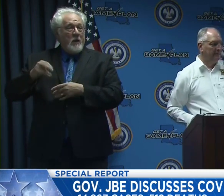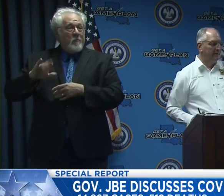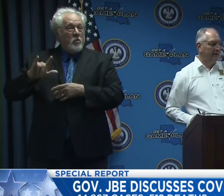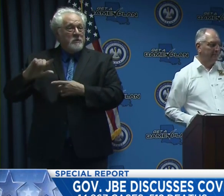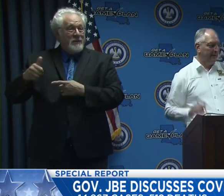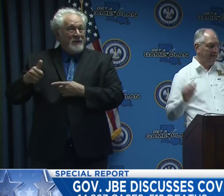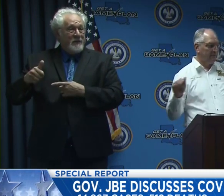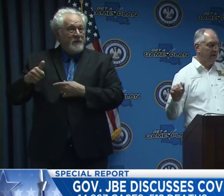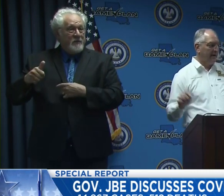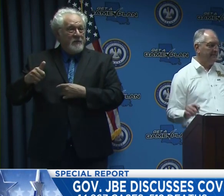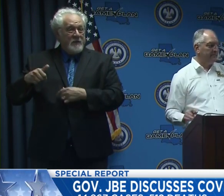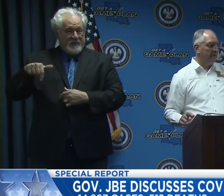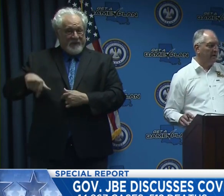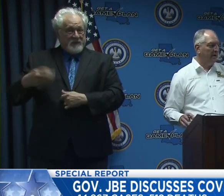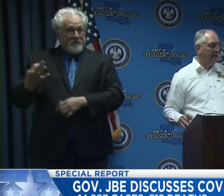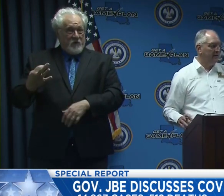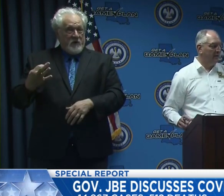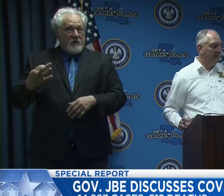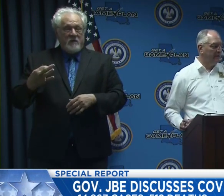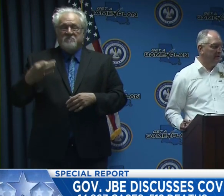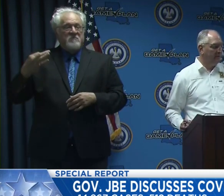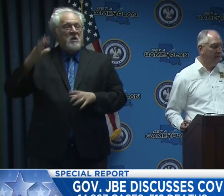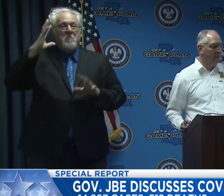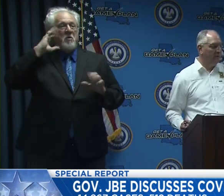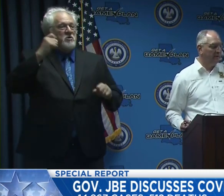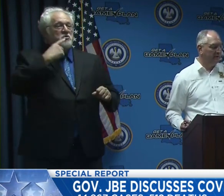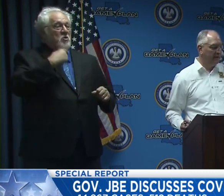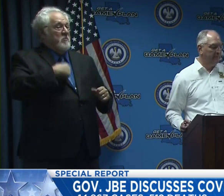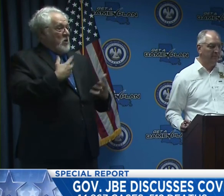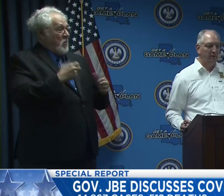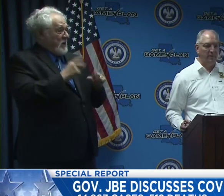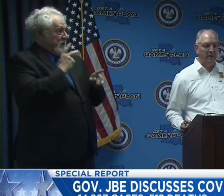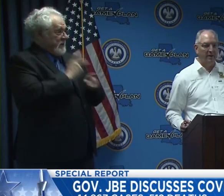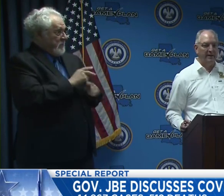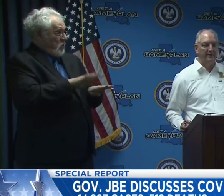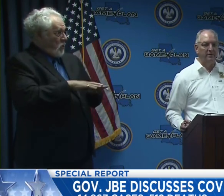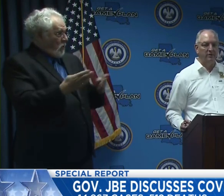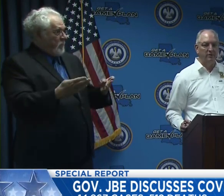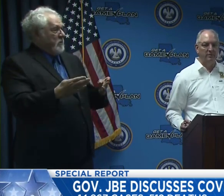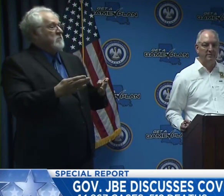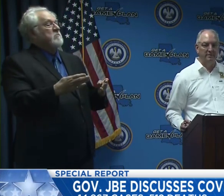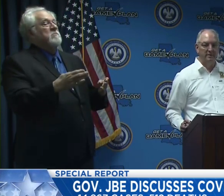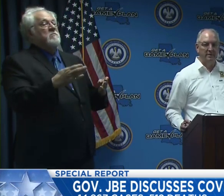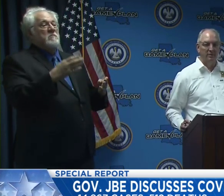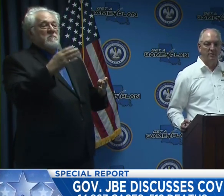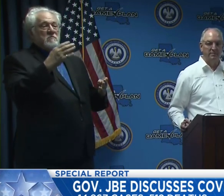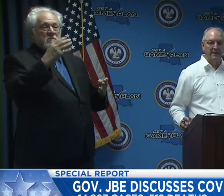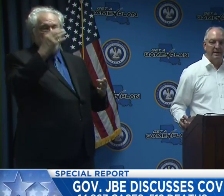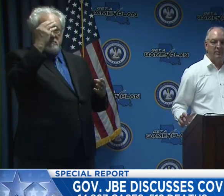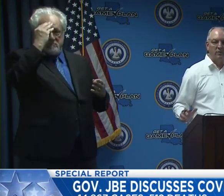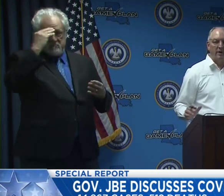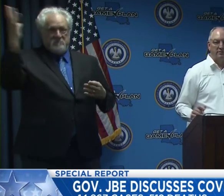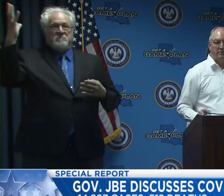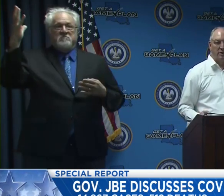HOW IT WAS SPREADING. THOSE SITES WERE SCHEDULED TO BE CLOSED ON APRIL 10TH BY THIS FRIDAY.